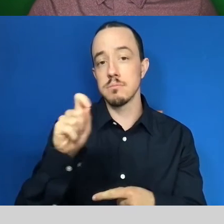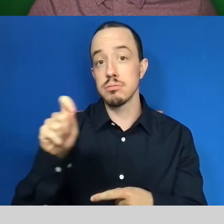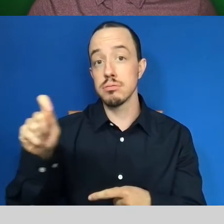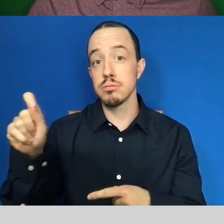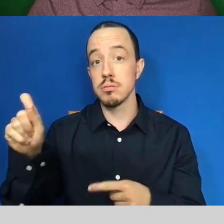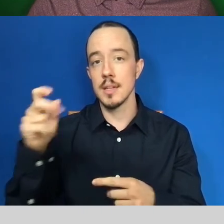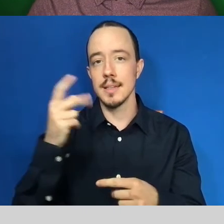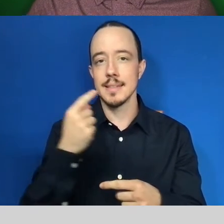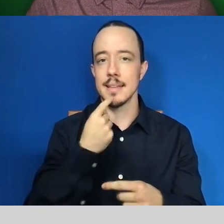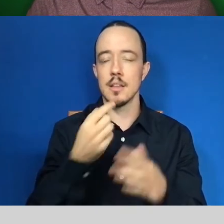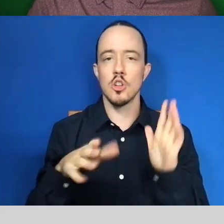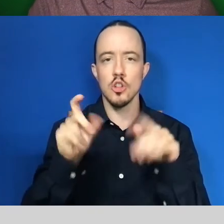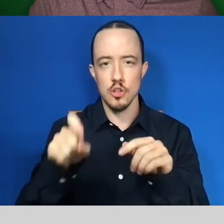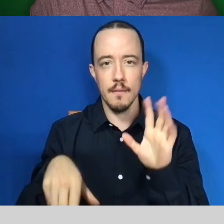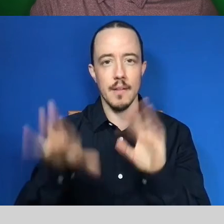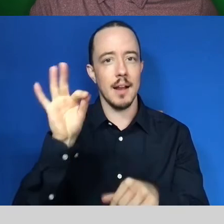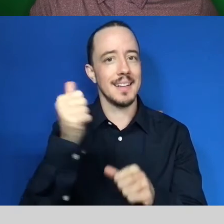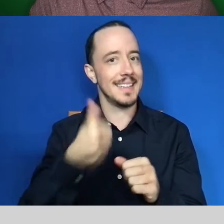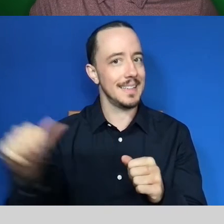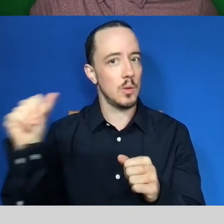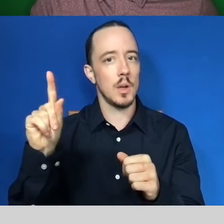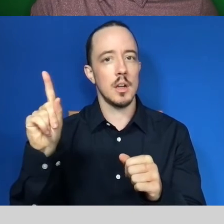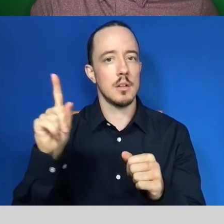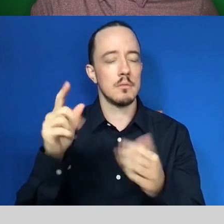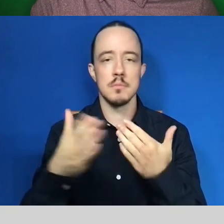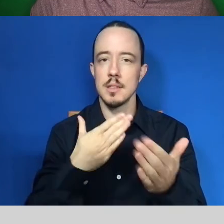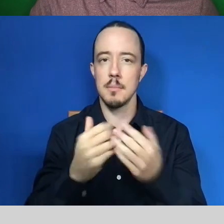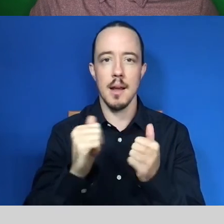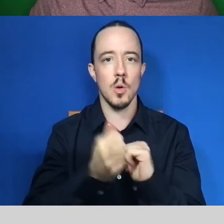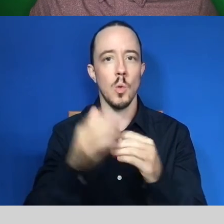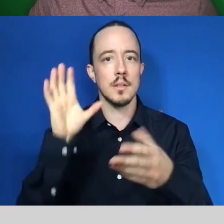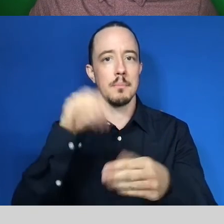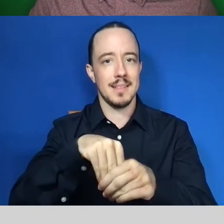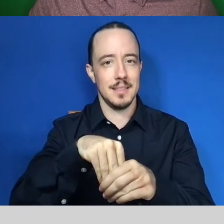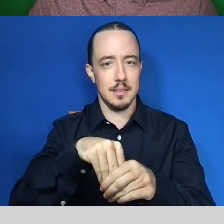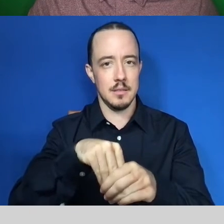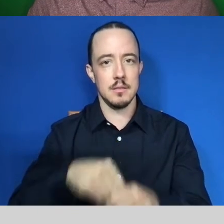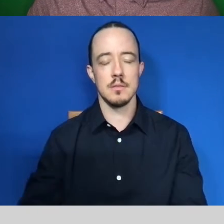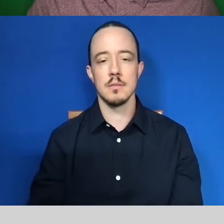This ellipsis indicates that Semgrep should find any instances regardless of the arguments past.